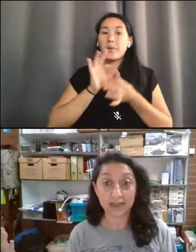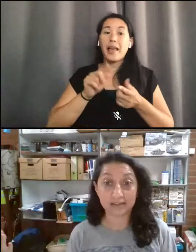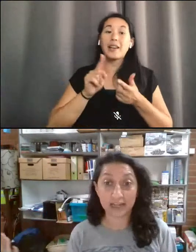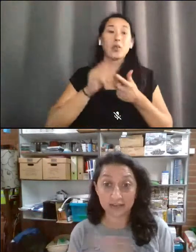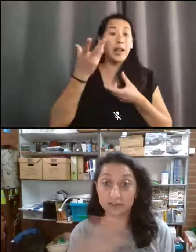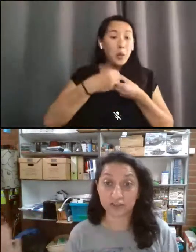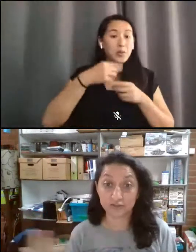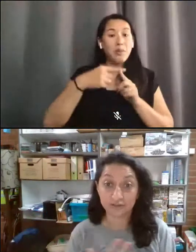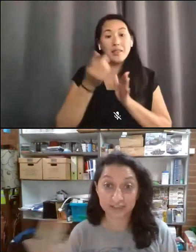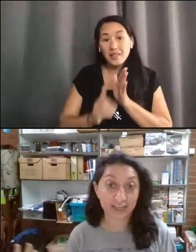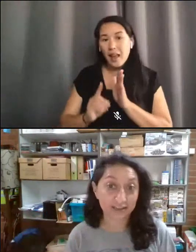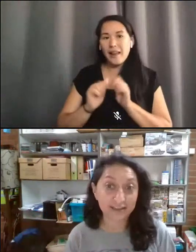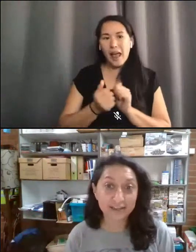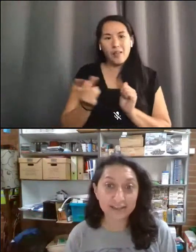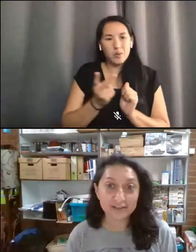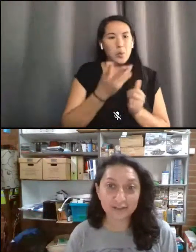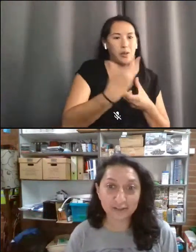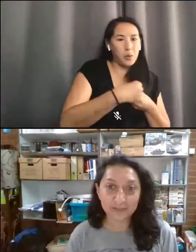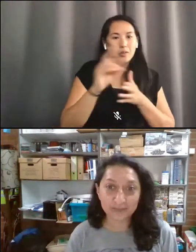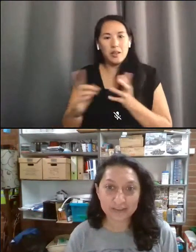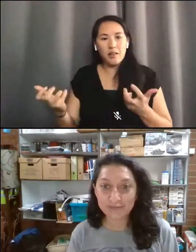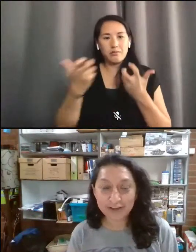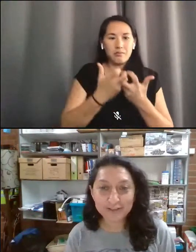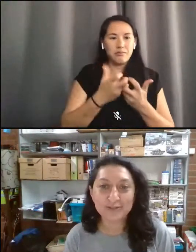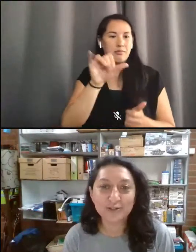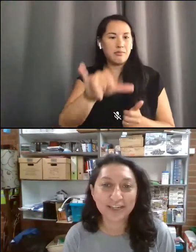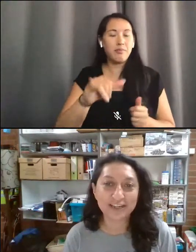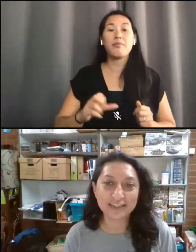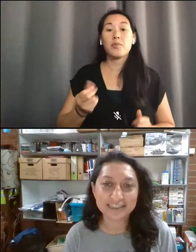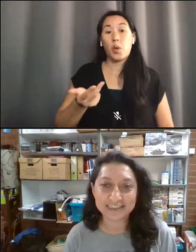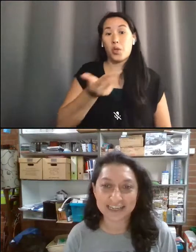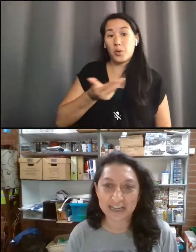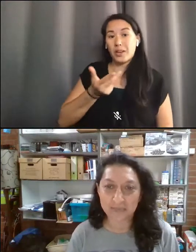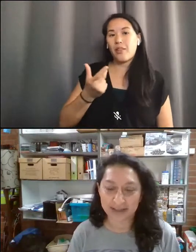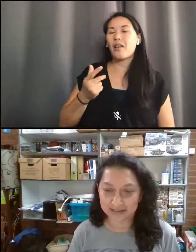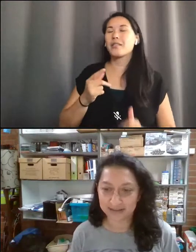and how those two fit together so the three of us were talking earlier today about